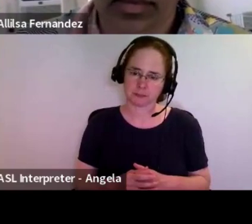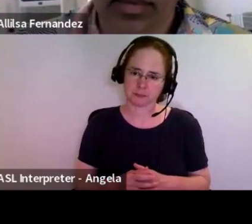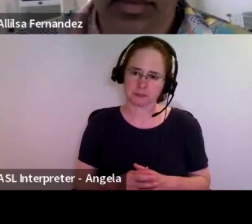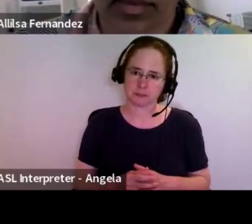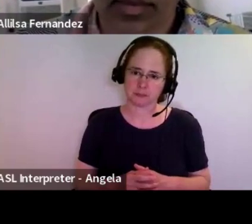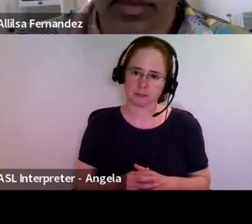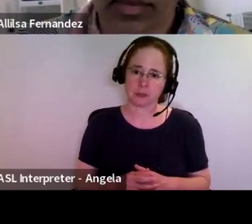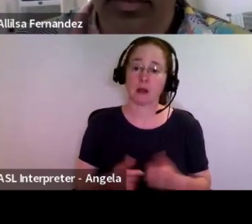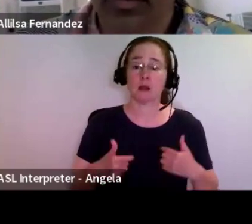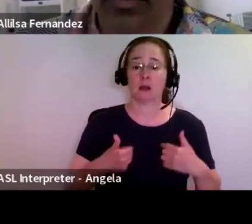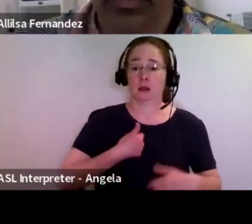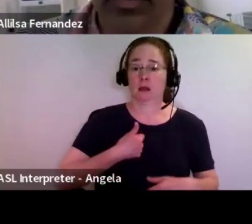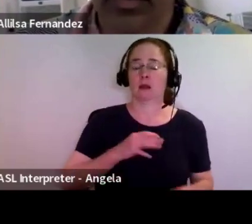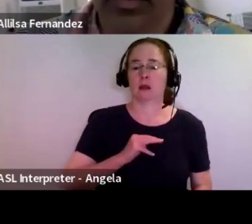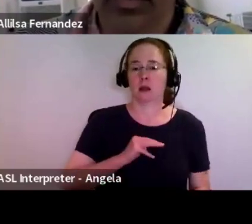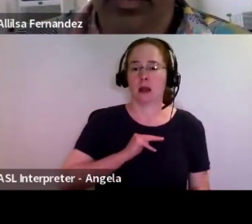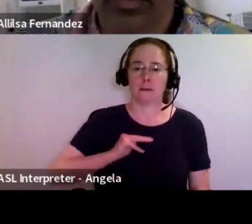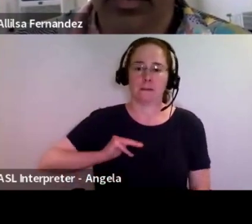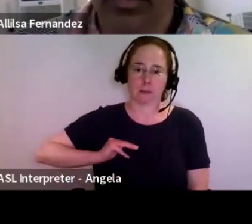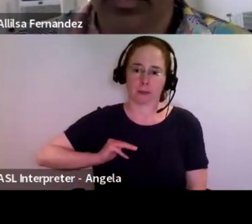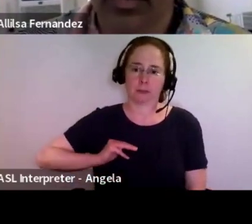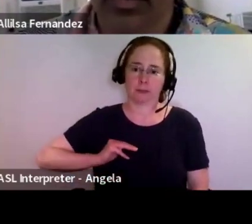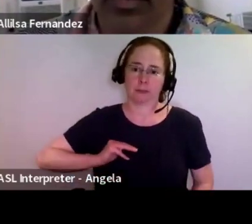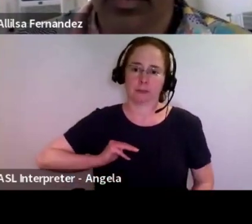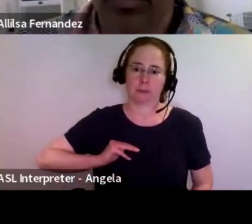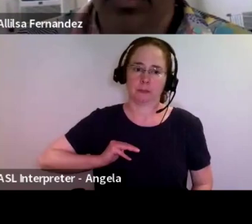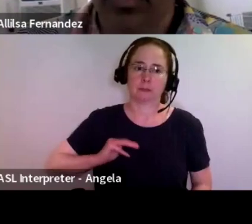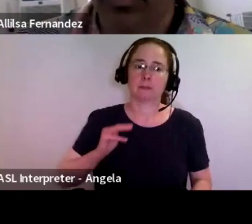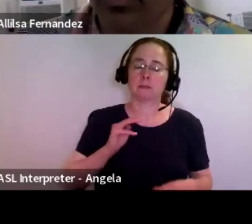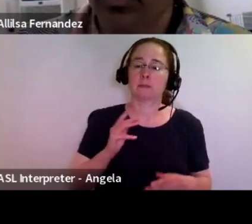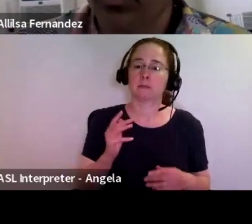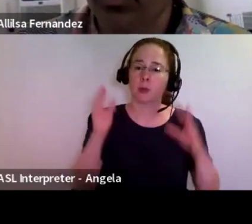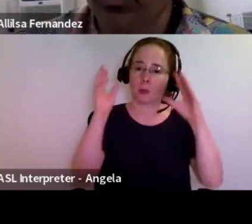am a member of the President's many